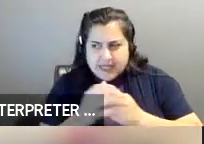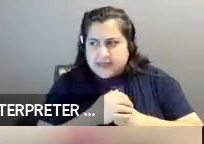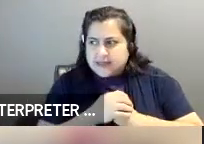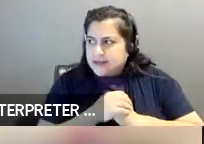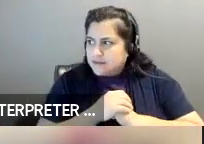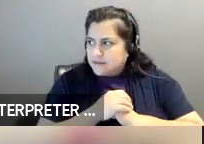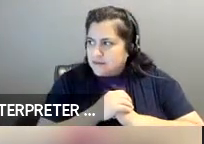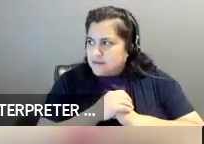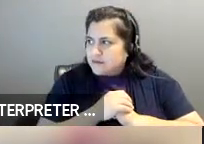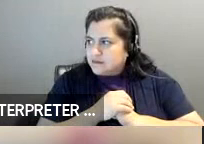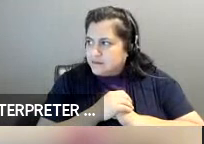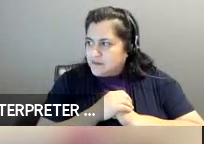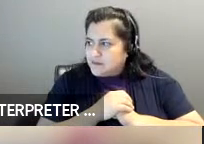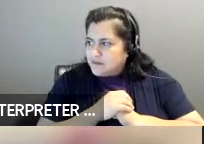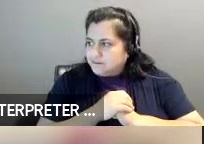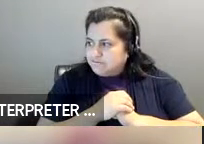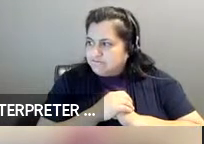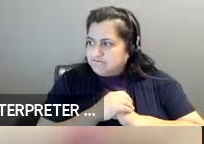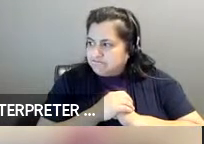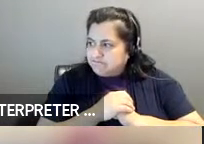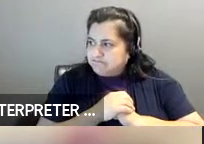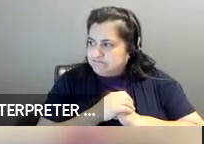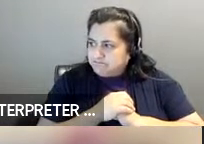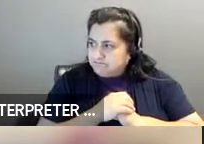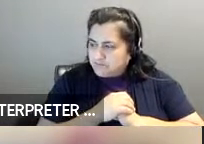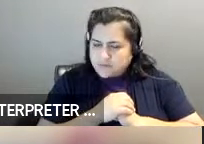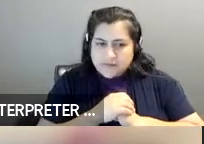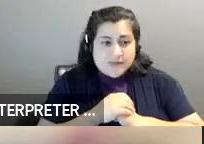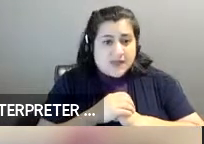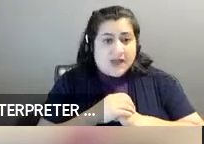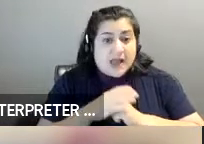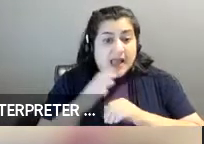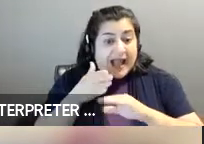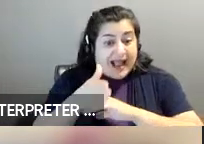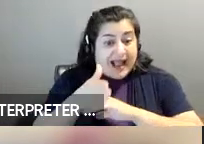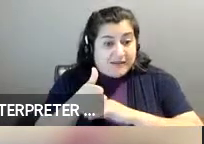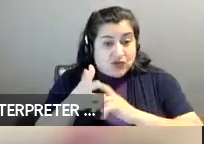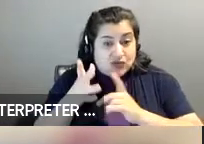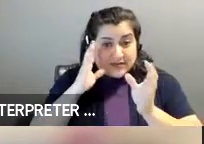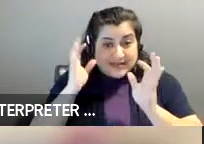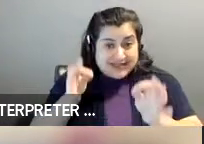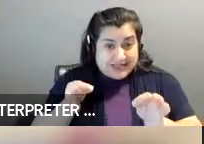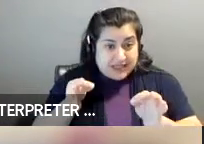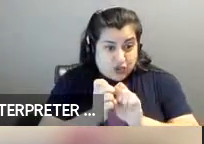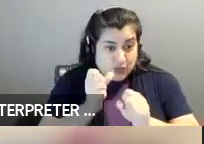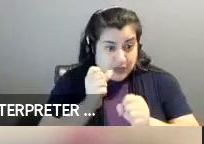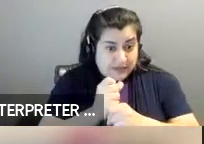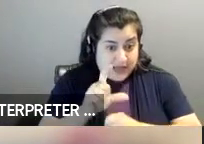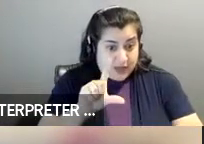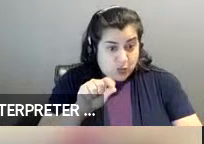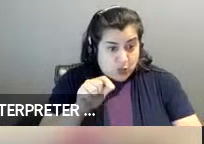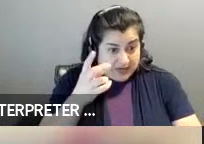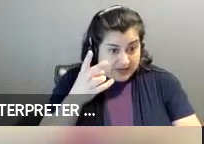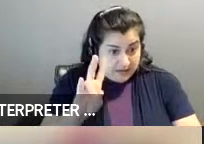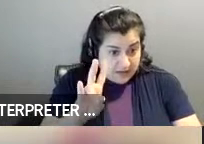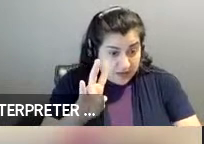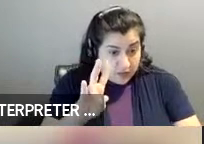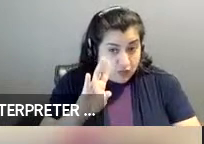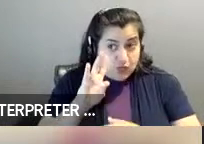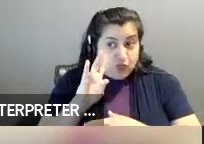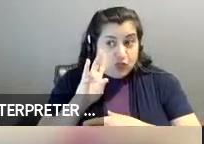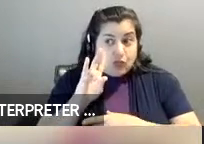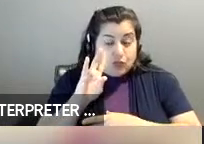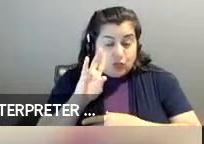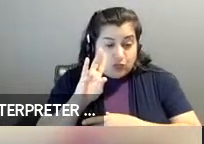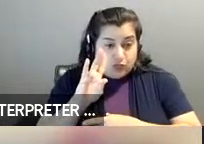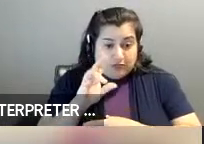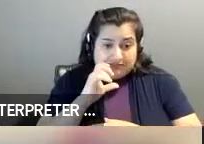Okay, so this is after a decision was made in 2017 on the inadequacy of this original